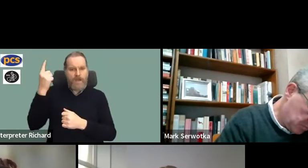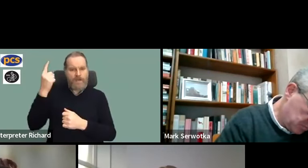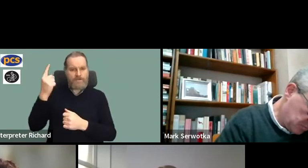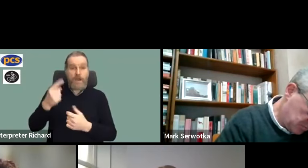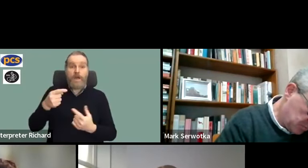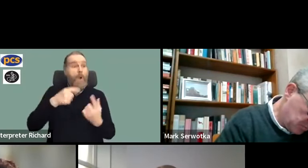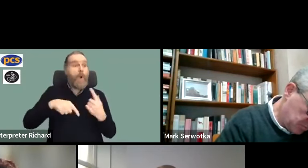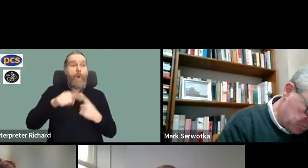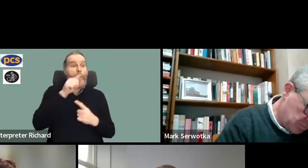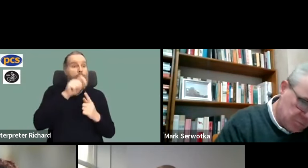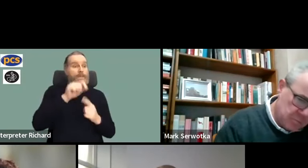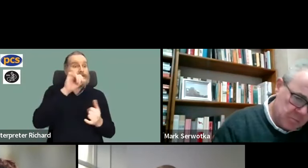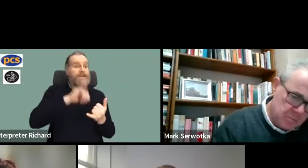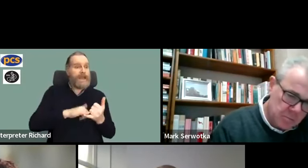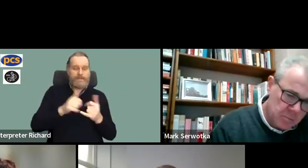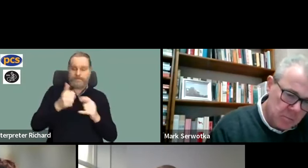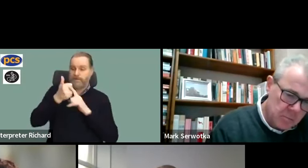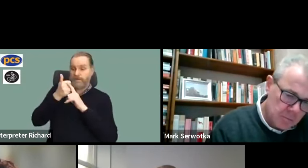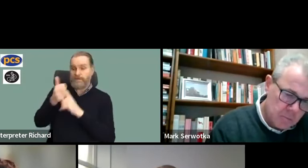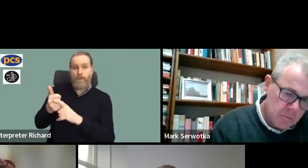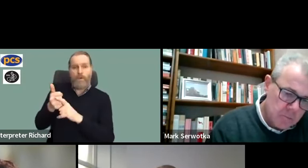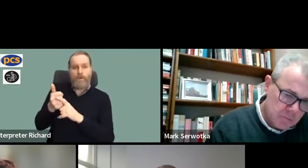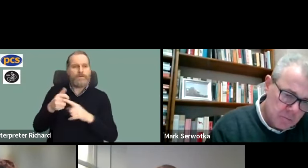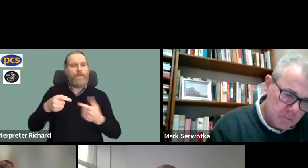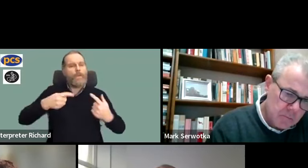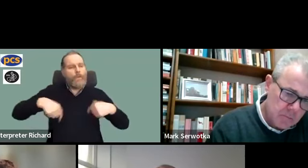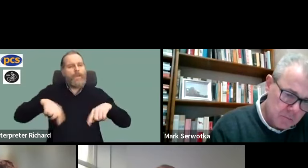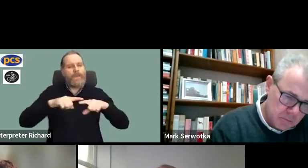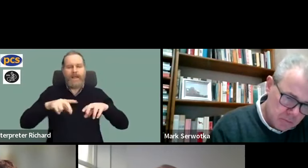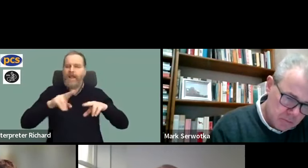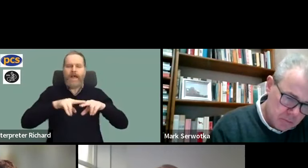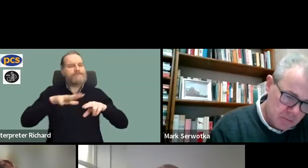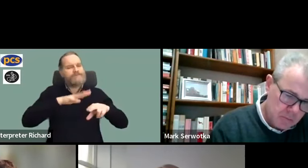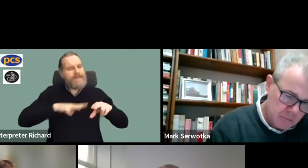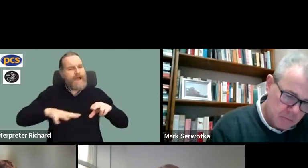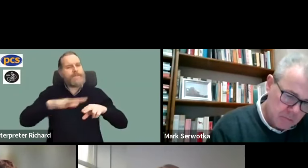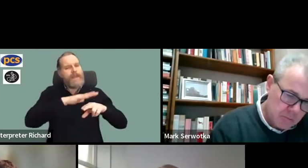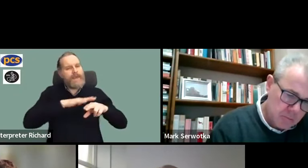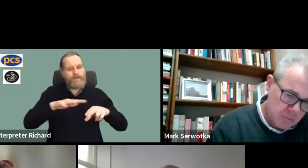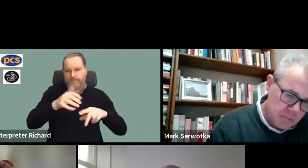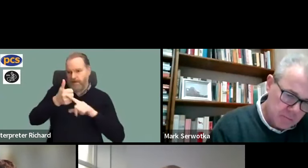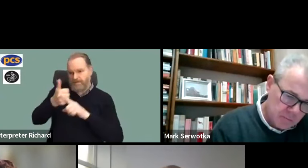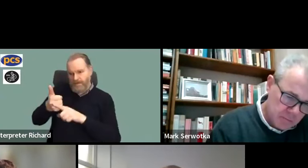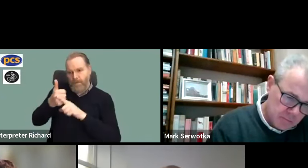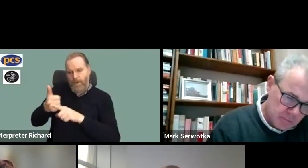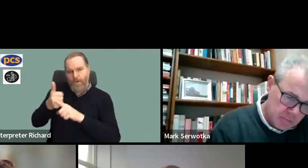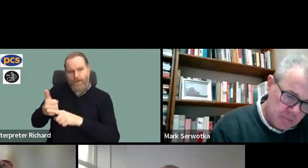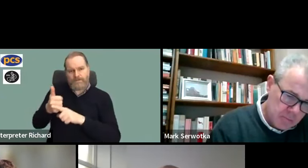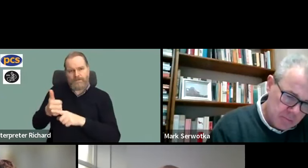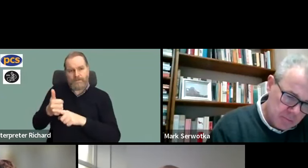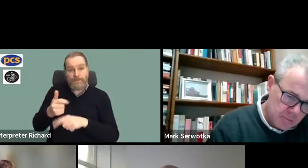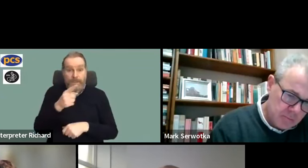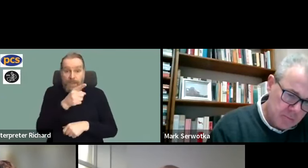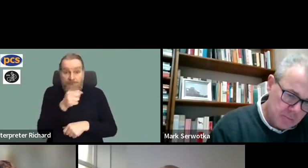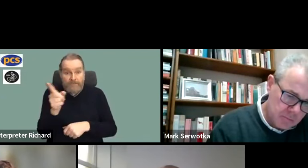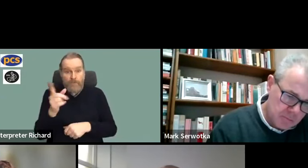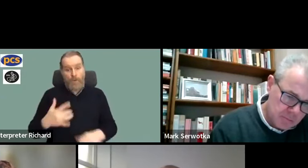to feel that they that they help the full support of, as you put it the Pcs of, as you put it the Pcs family . So if So if people can get along to any of the lines, any of the